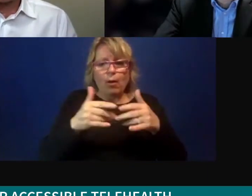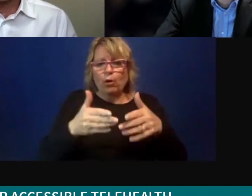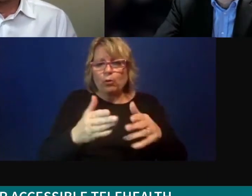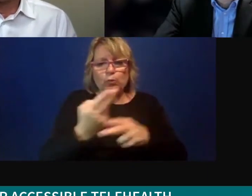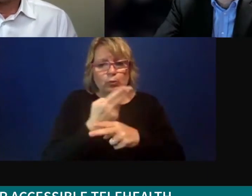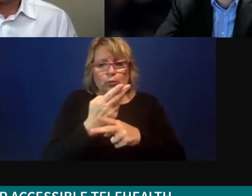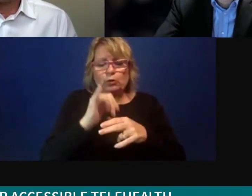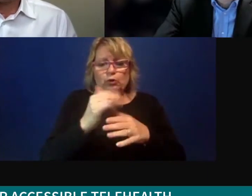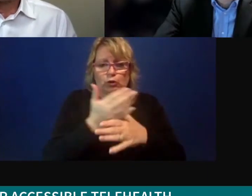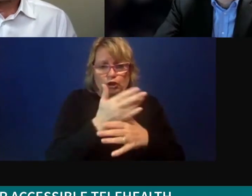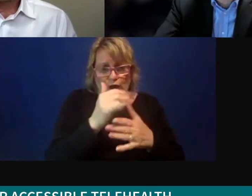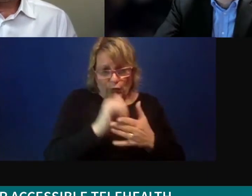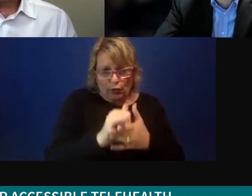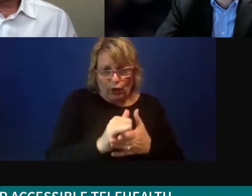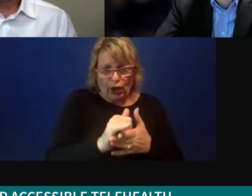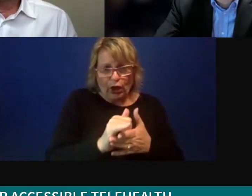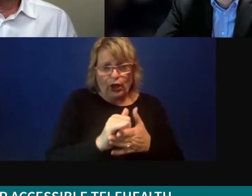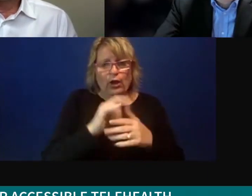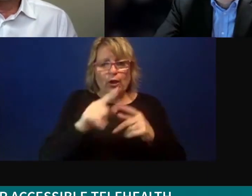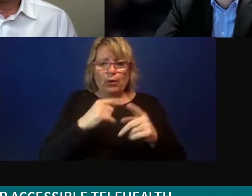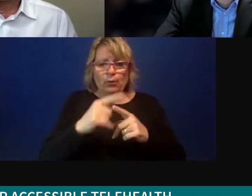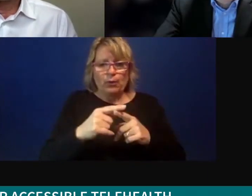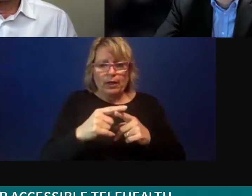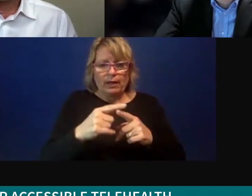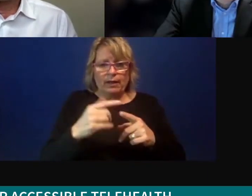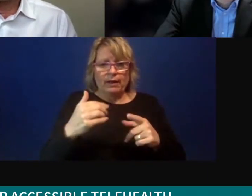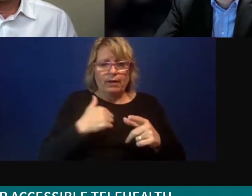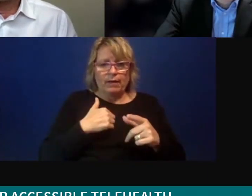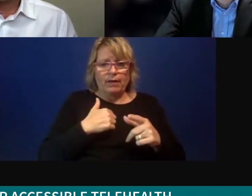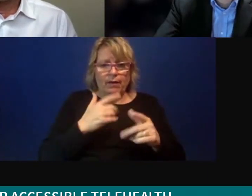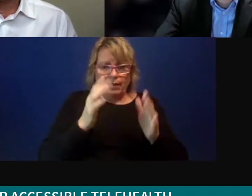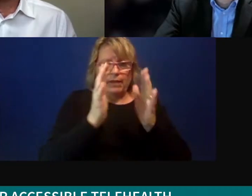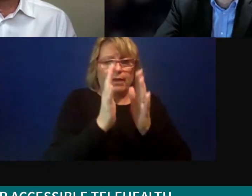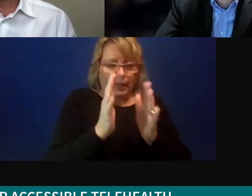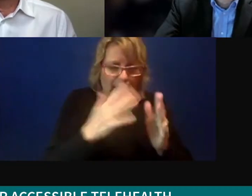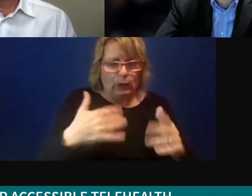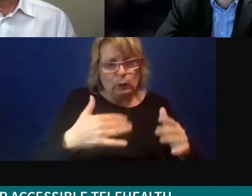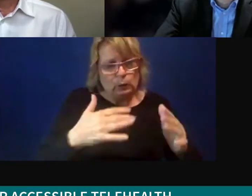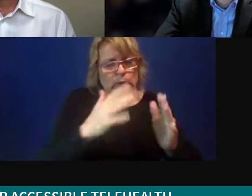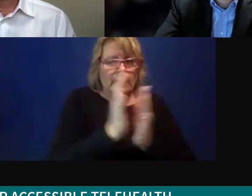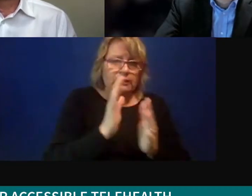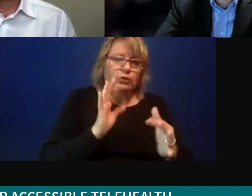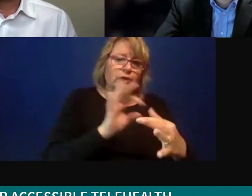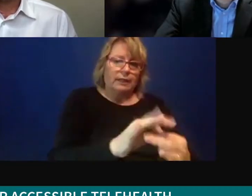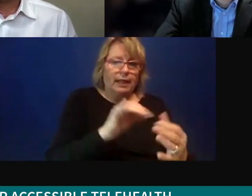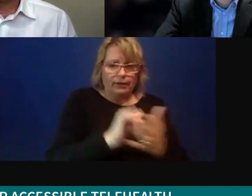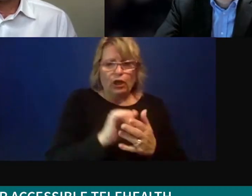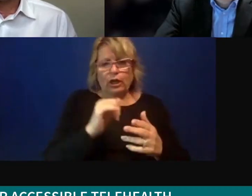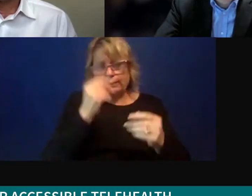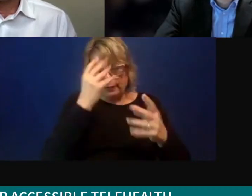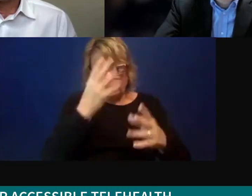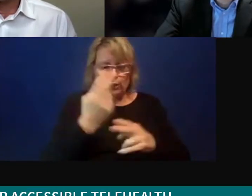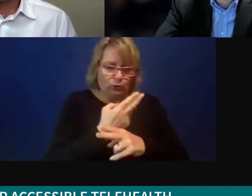then they ultimately have a a pretty big ask of connecting that device, getting the data in a usable form. Somehow packaging that and sending it